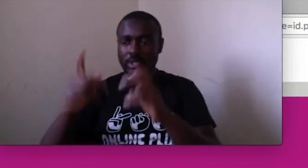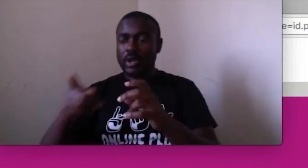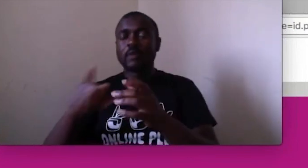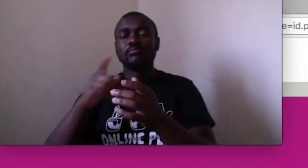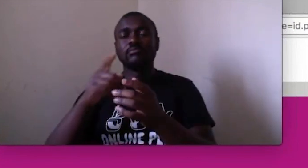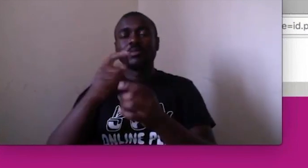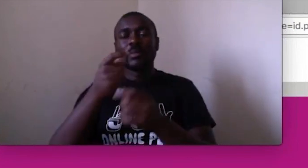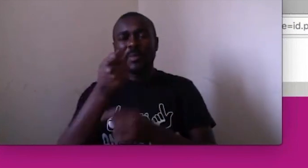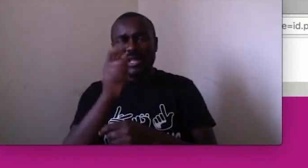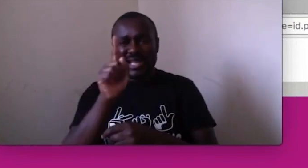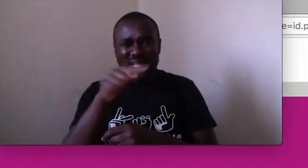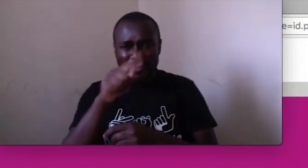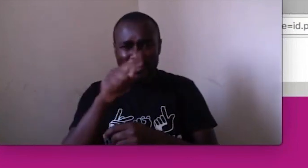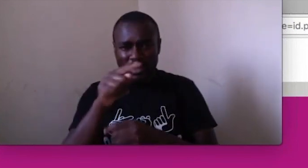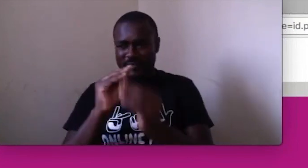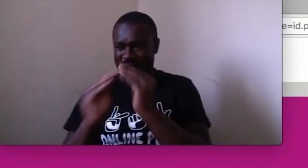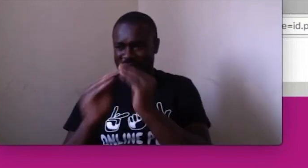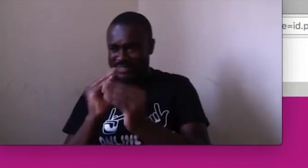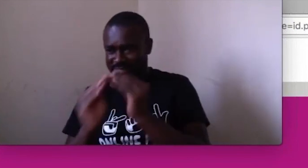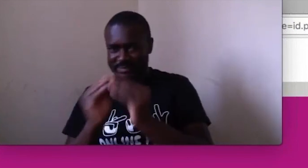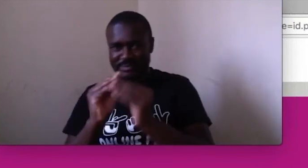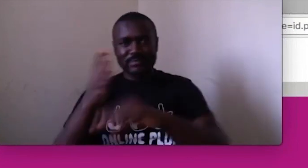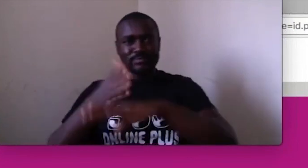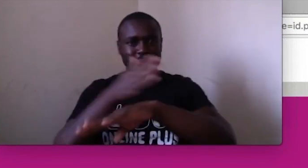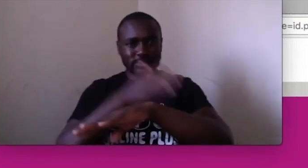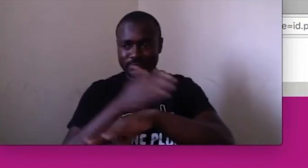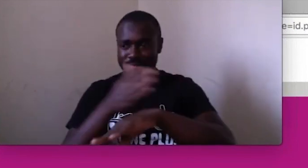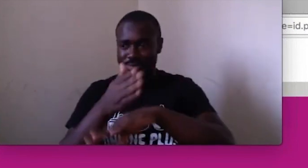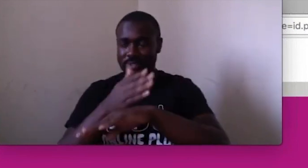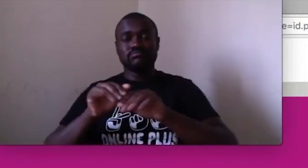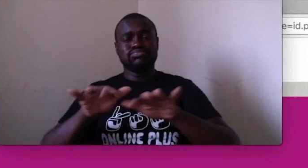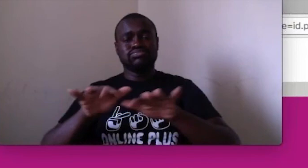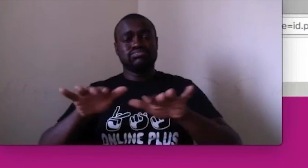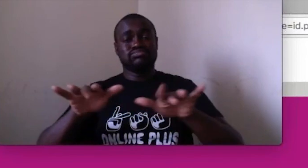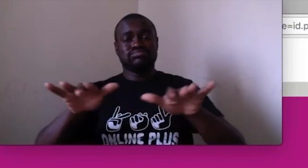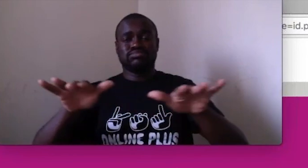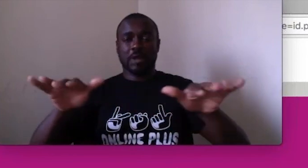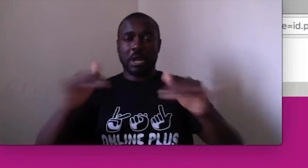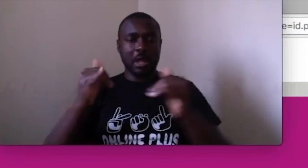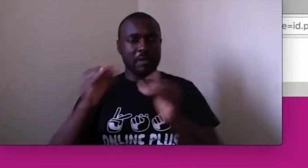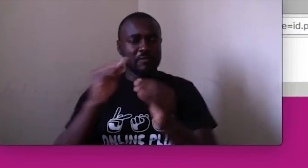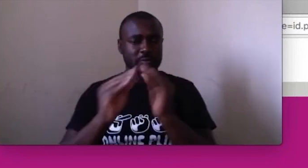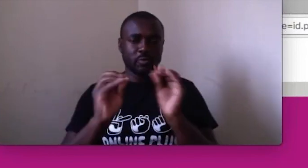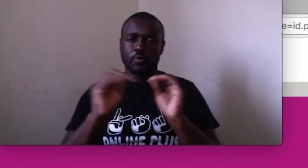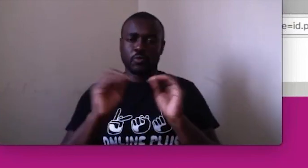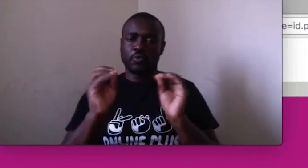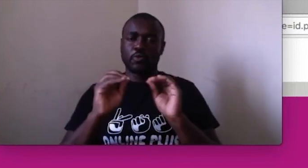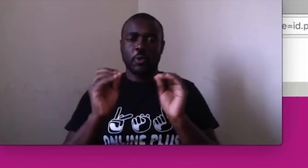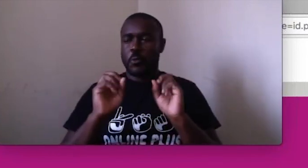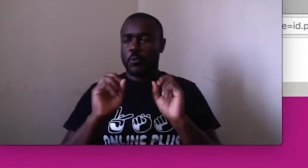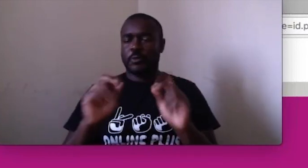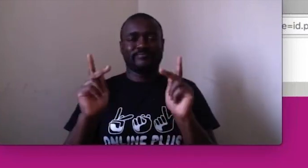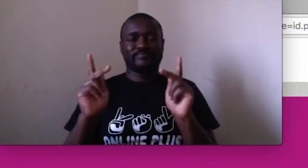that's how the number of people who have been downloading like I mentioned. So that is how I just started.